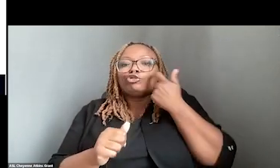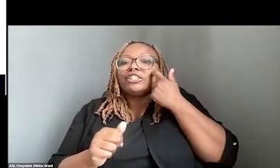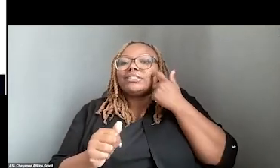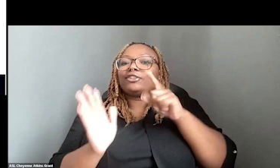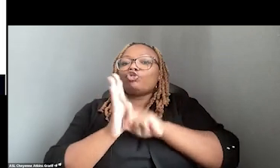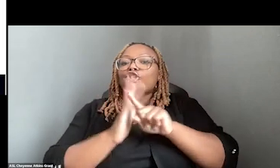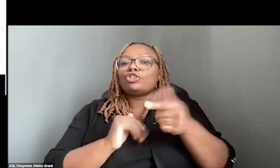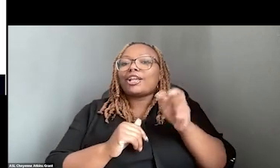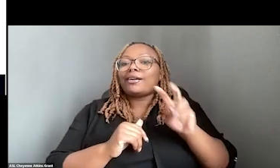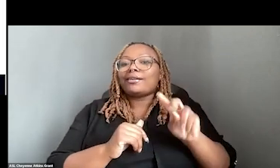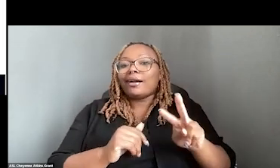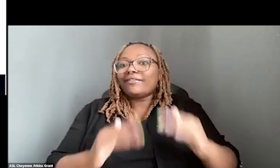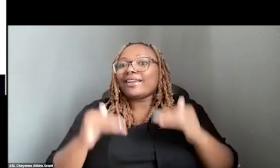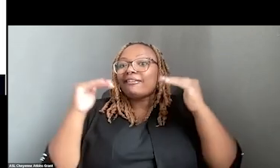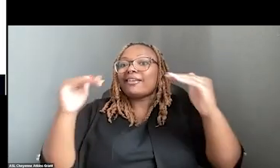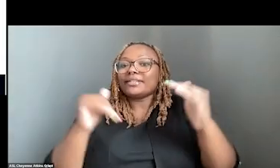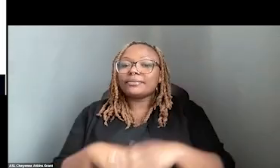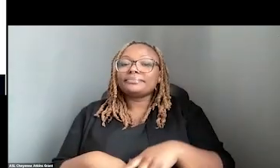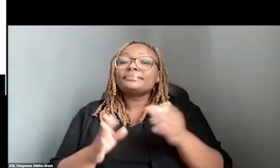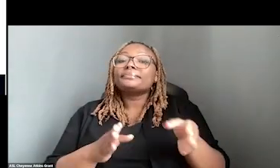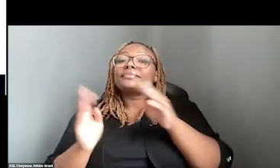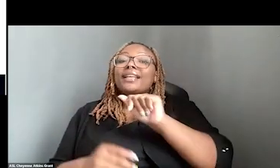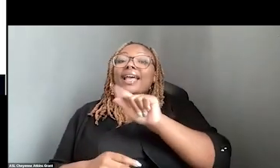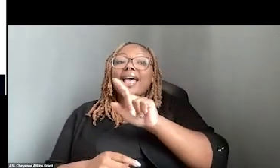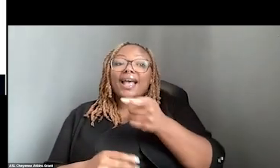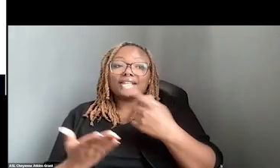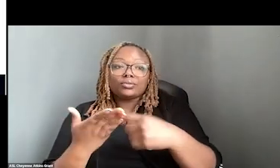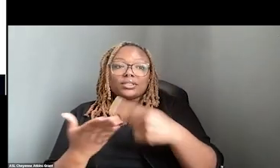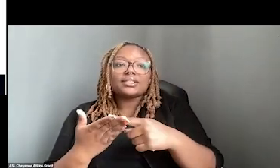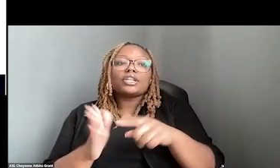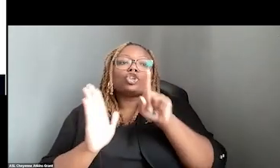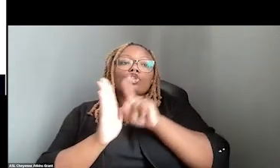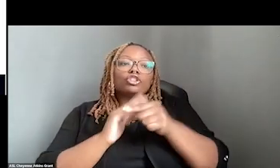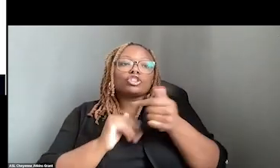Alex will take over to Research.gov account management reviewer integration and some